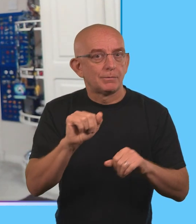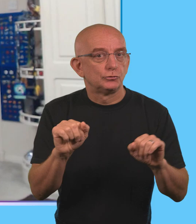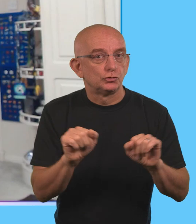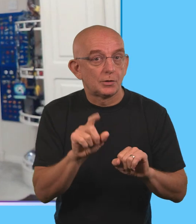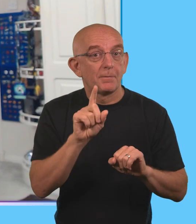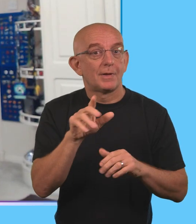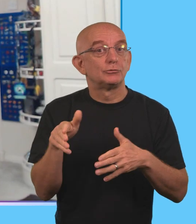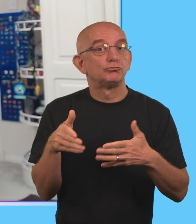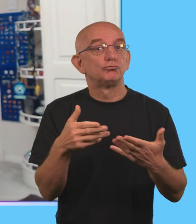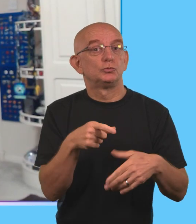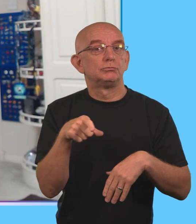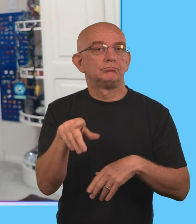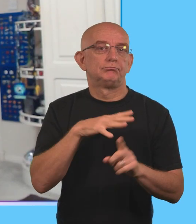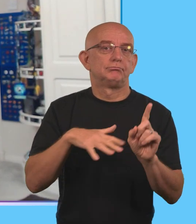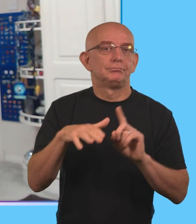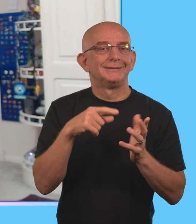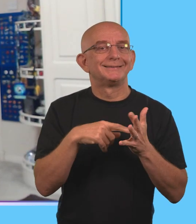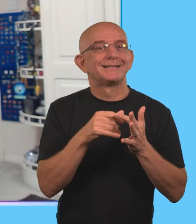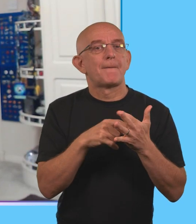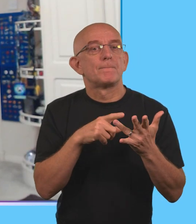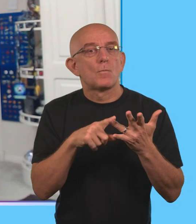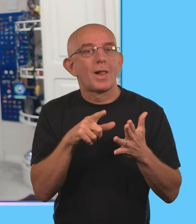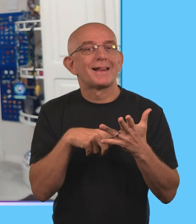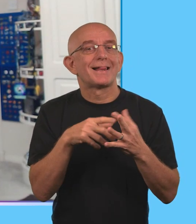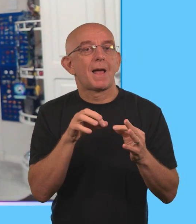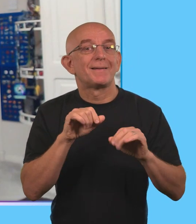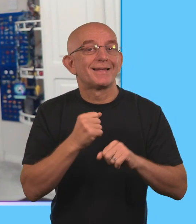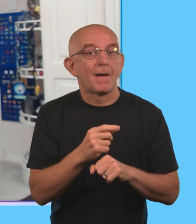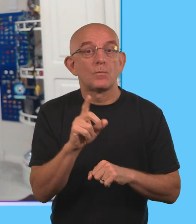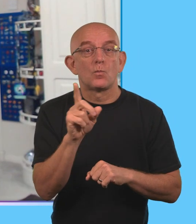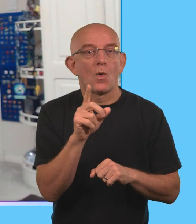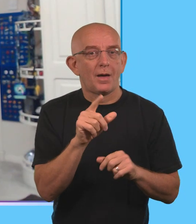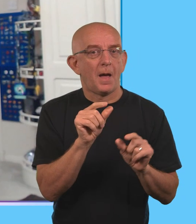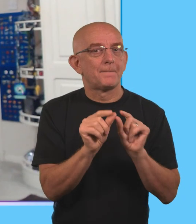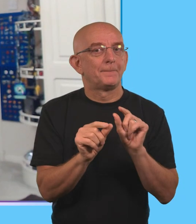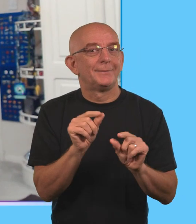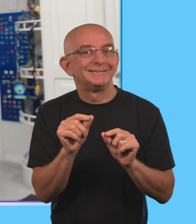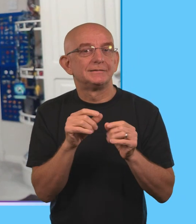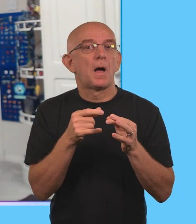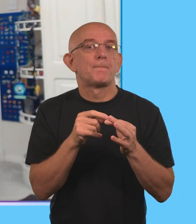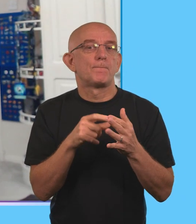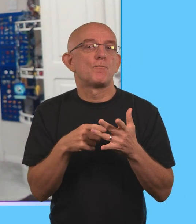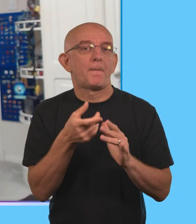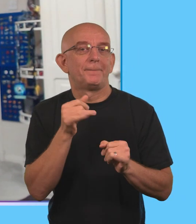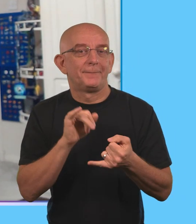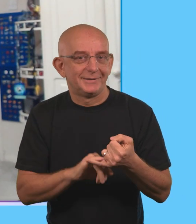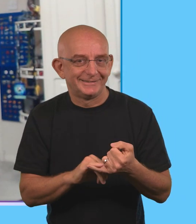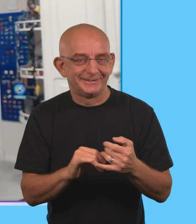to introduce to you from the wonderful folks at Tempo Lab Games - This is Bits and Bops.